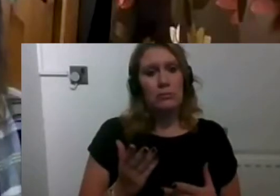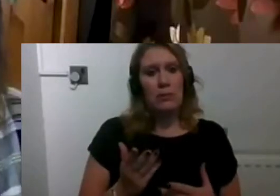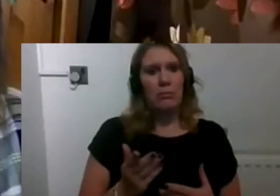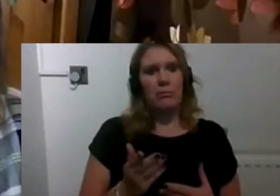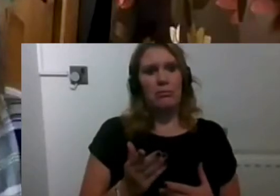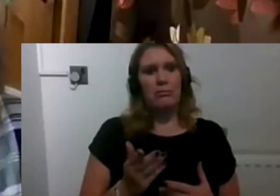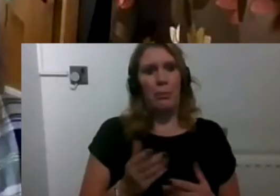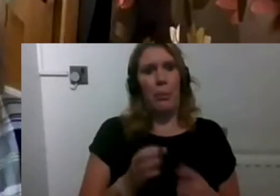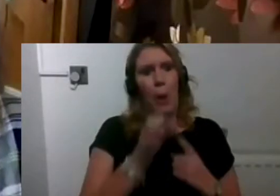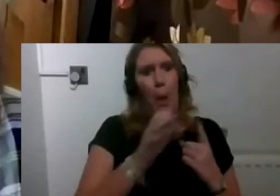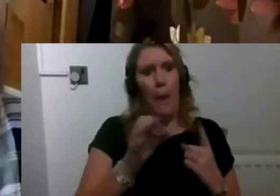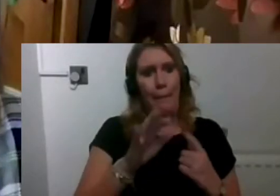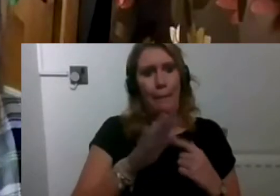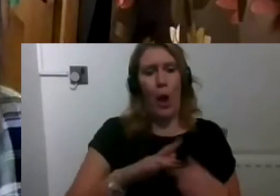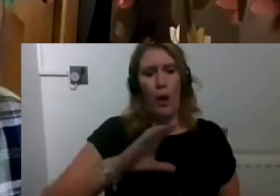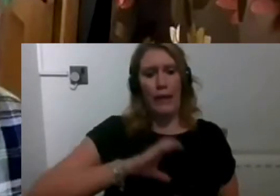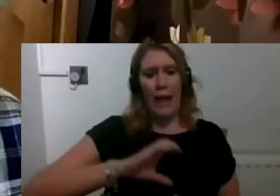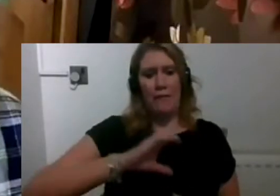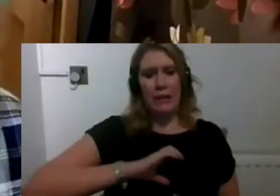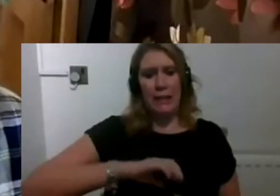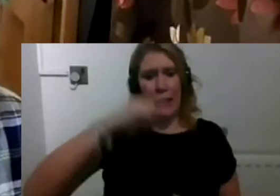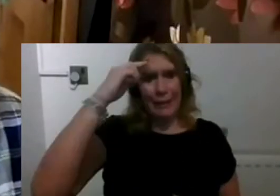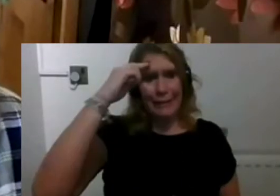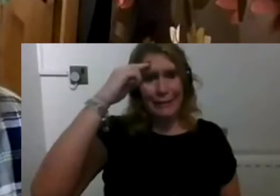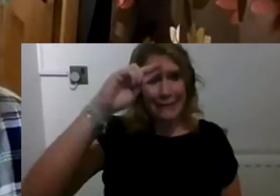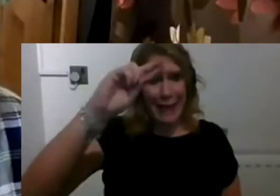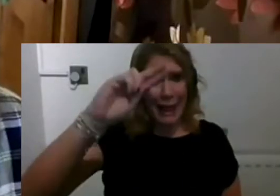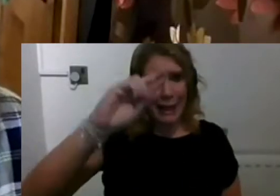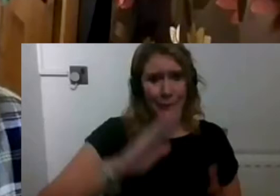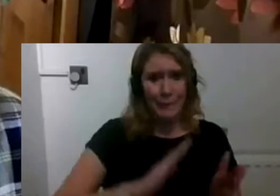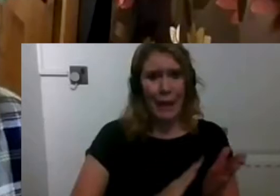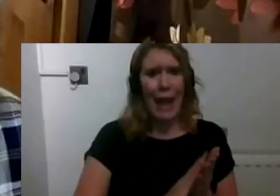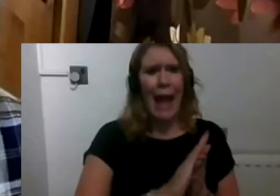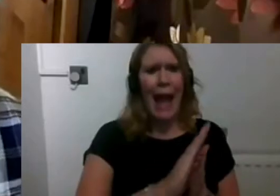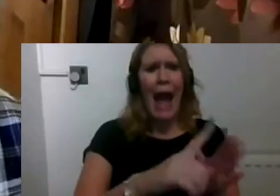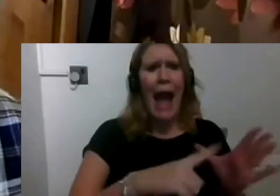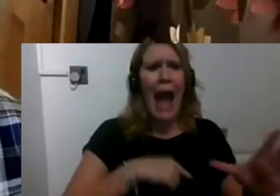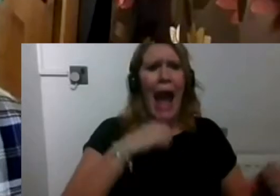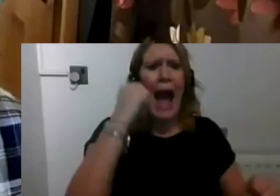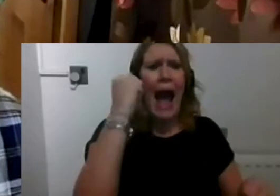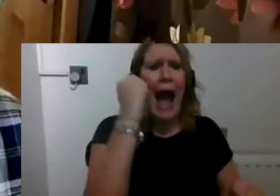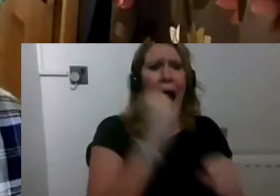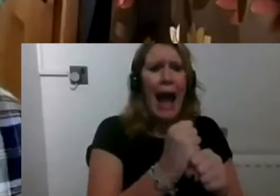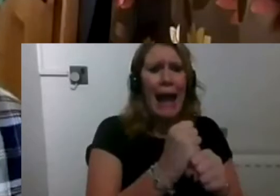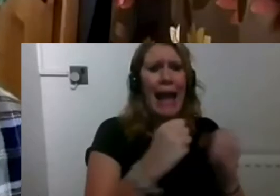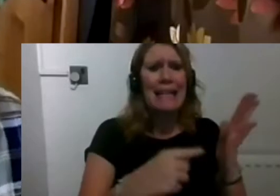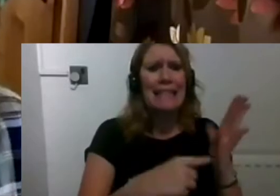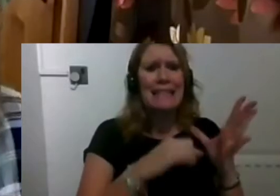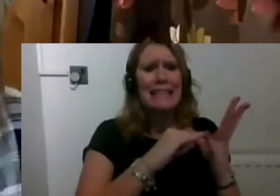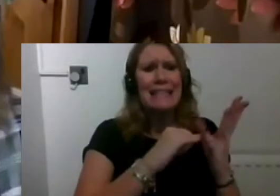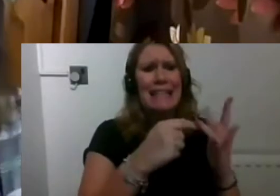Anglo-Saxon times, a mythical creature called the Hagtessa from which we get the